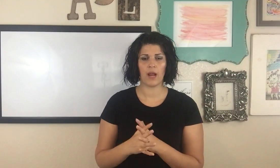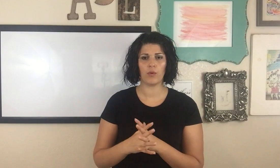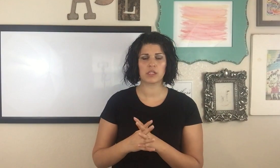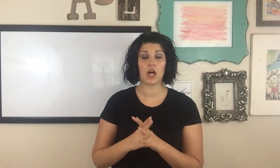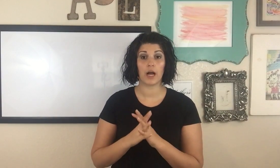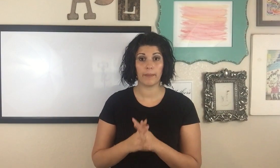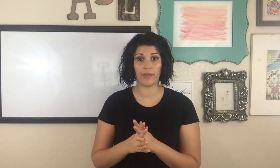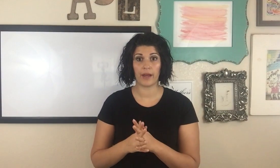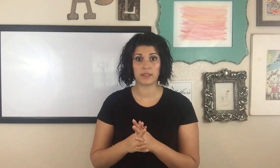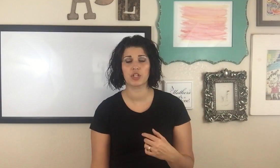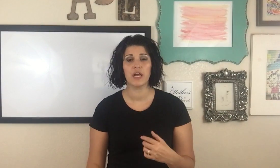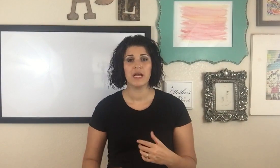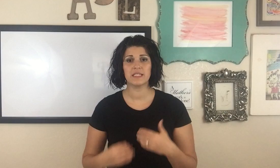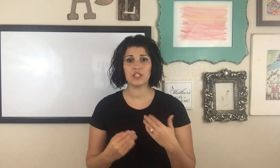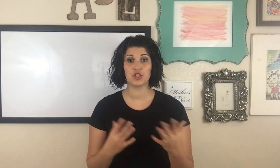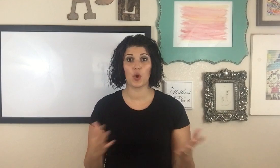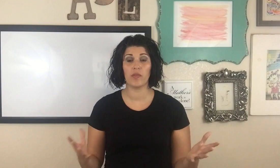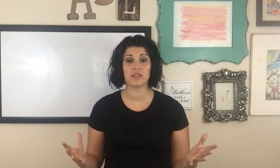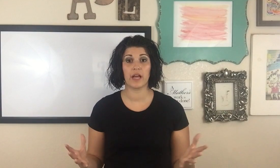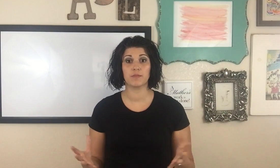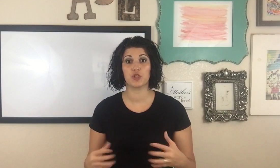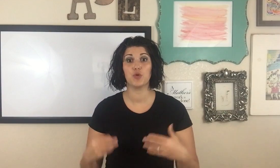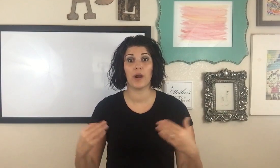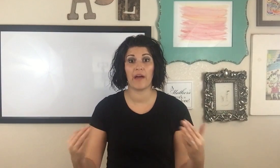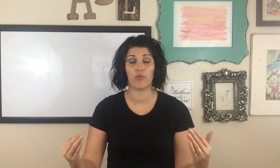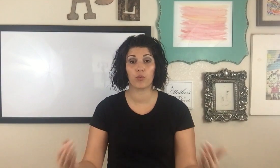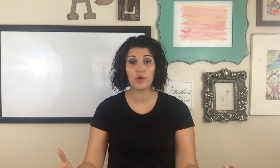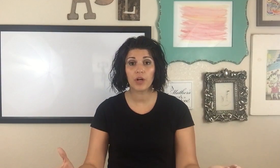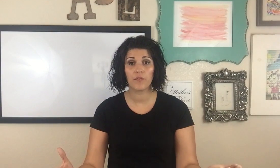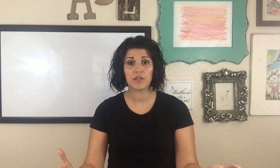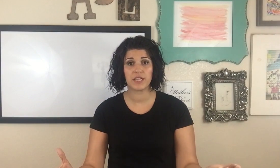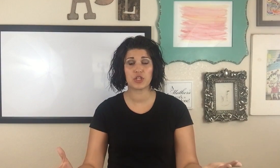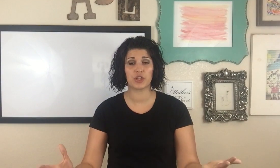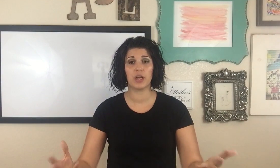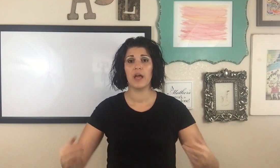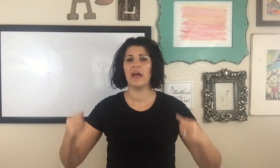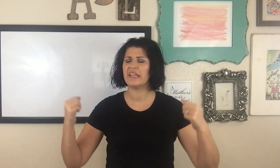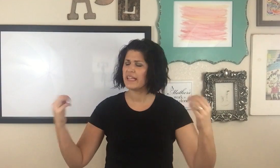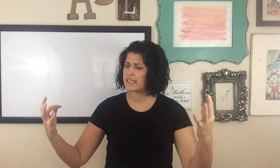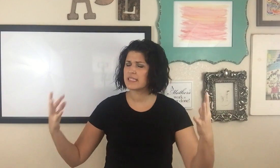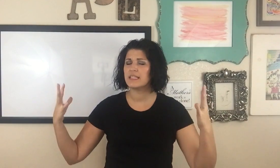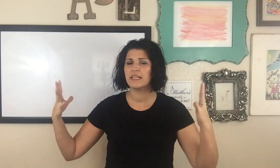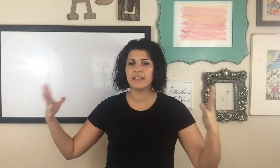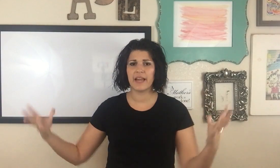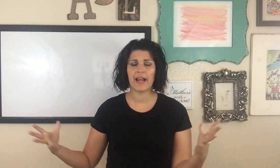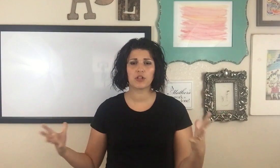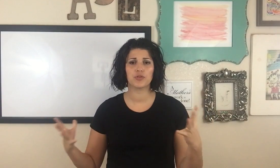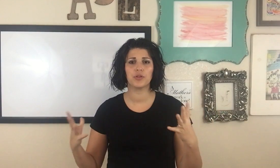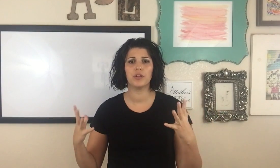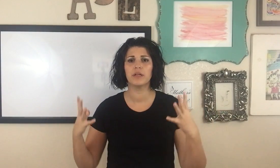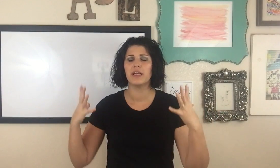And I want to talk about that isn't that just knowing the science, but you want to have a real conversation, an easy, natural,